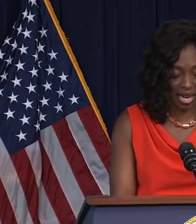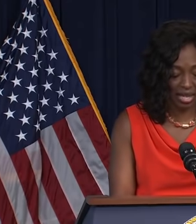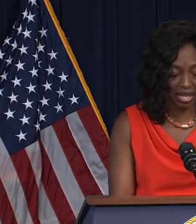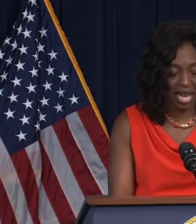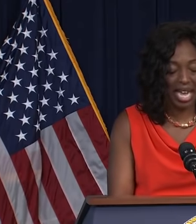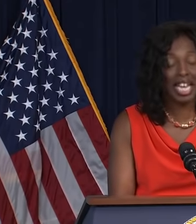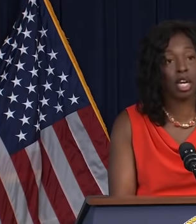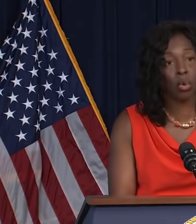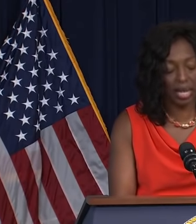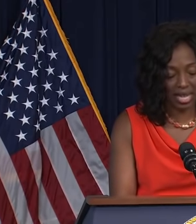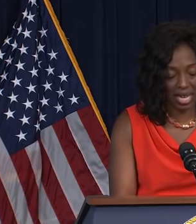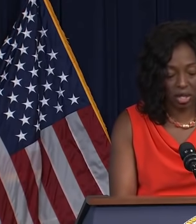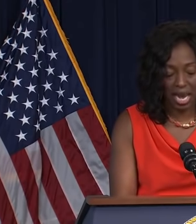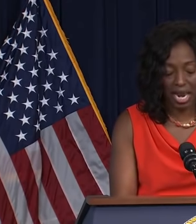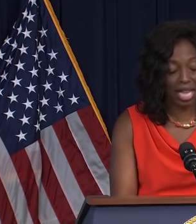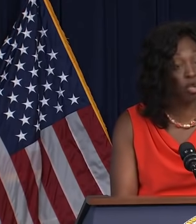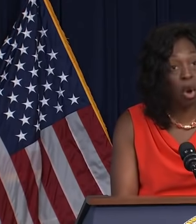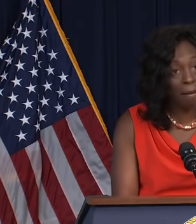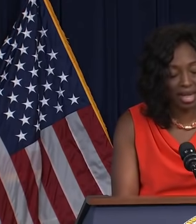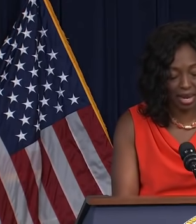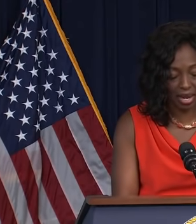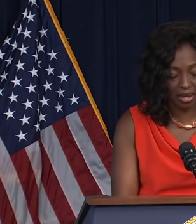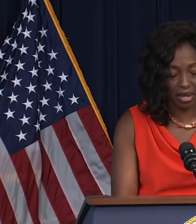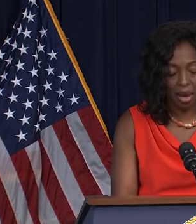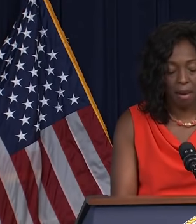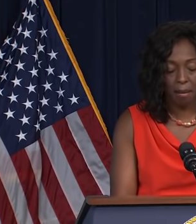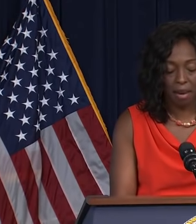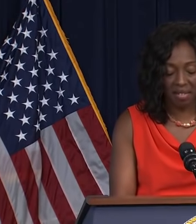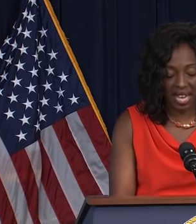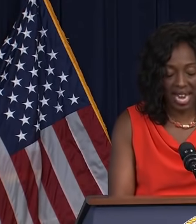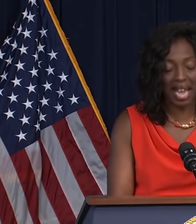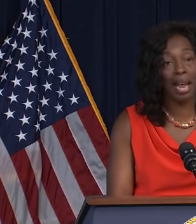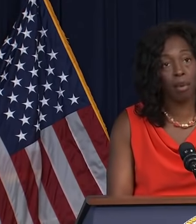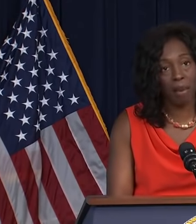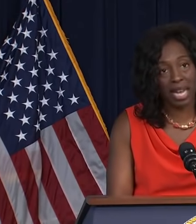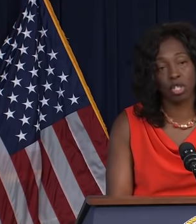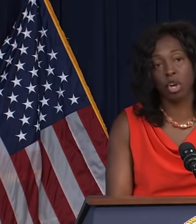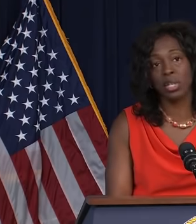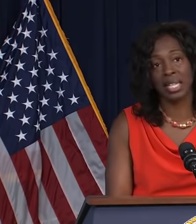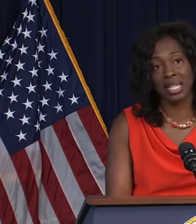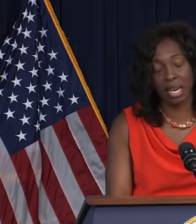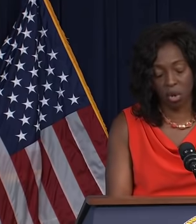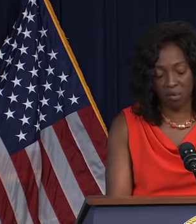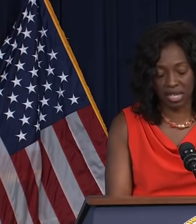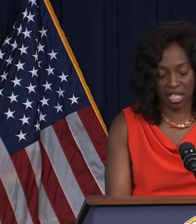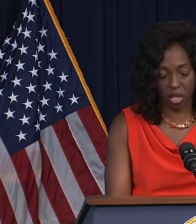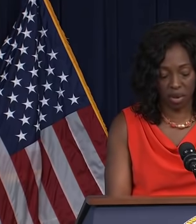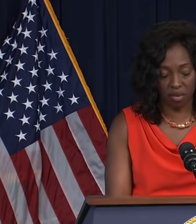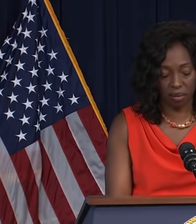they get it- so they handle